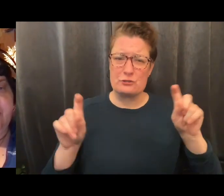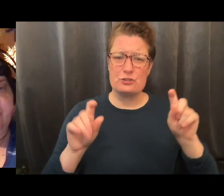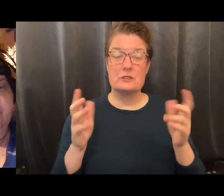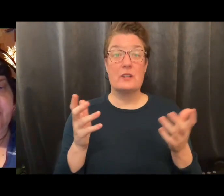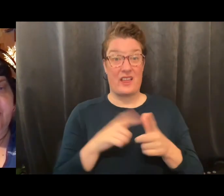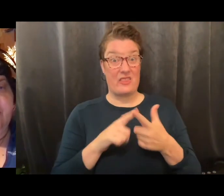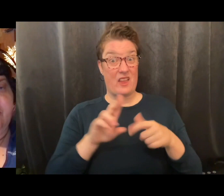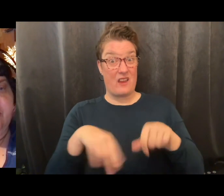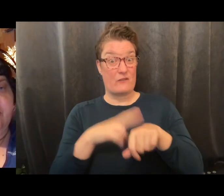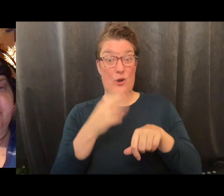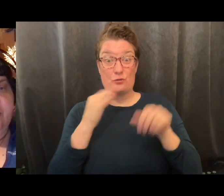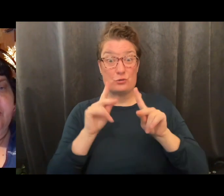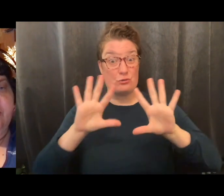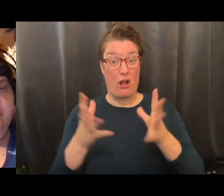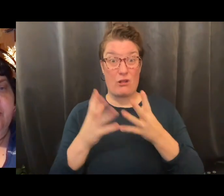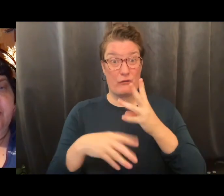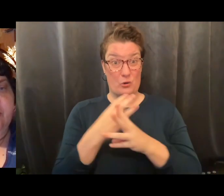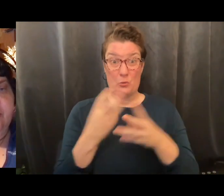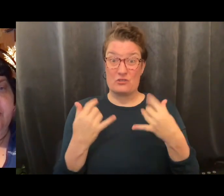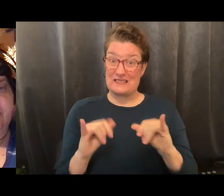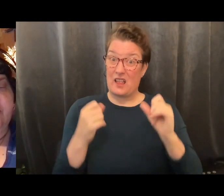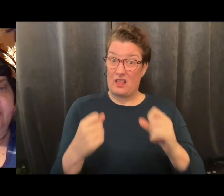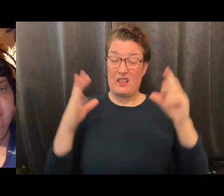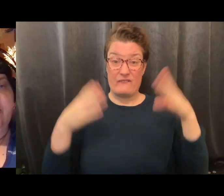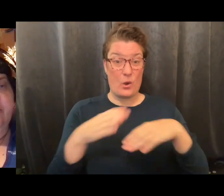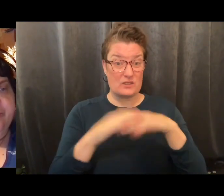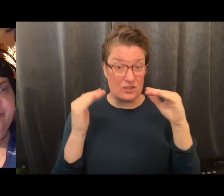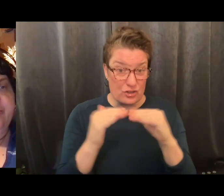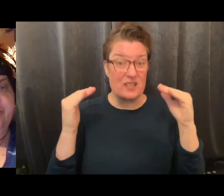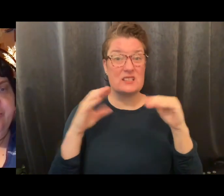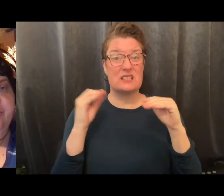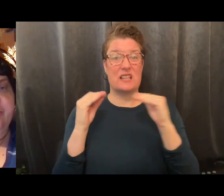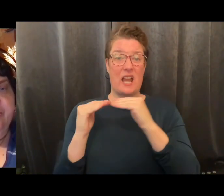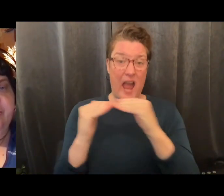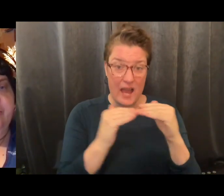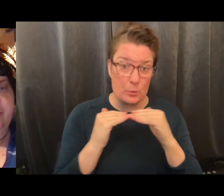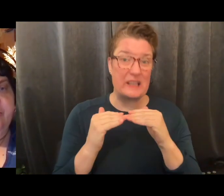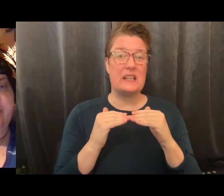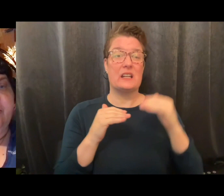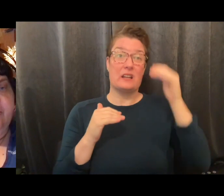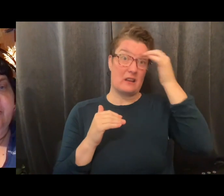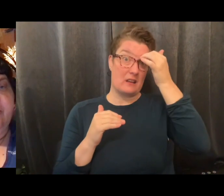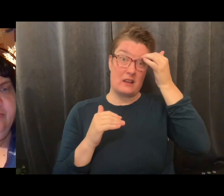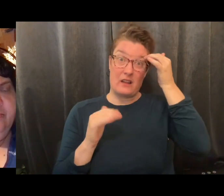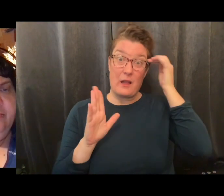focused on, justice and equity, but then because the programing is so much about fear.